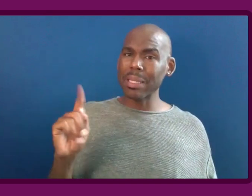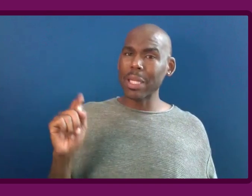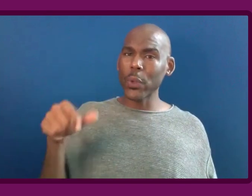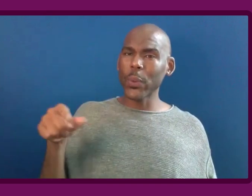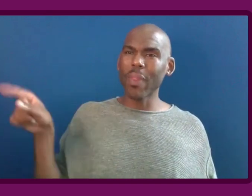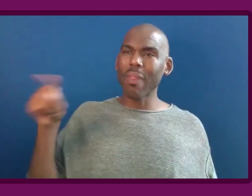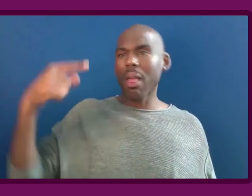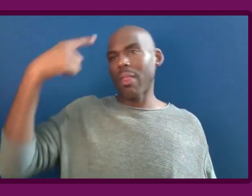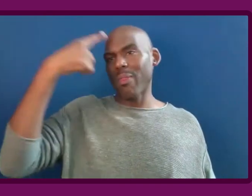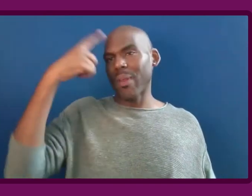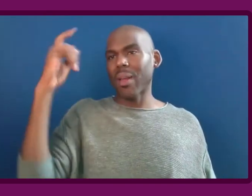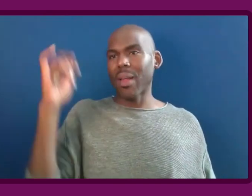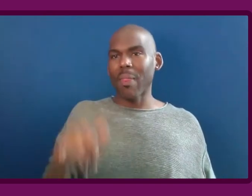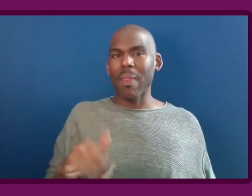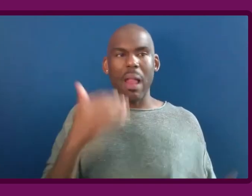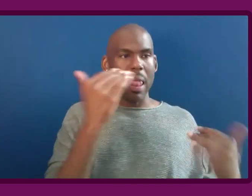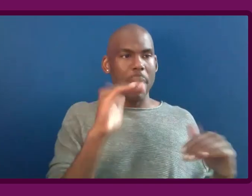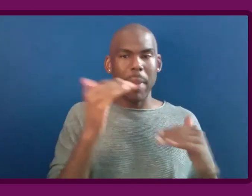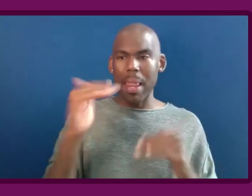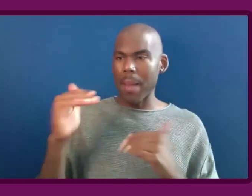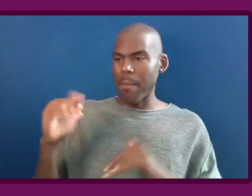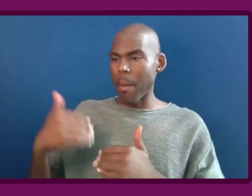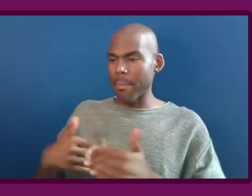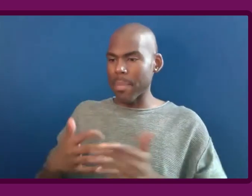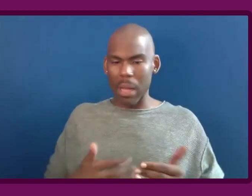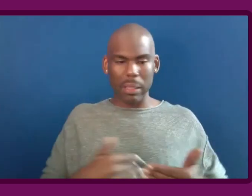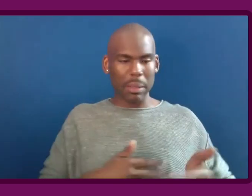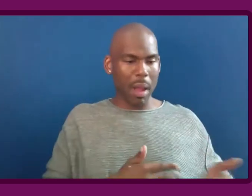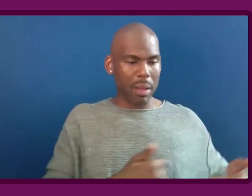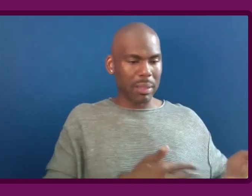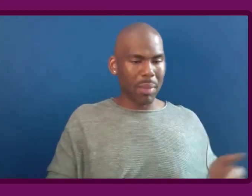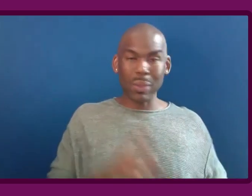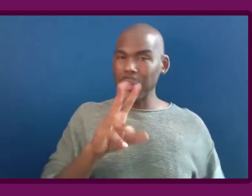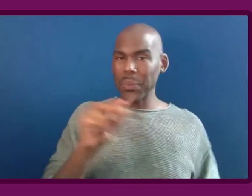right thing to do, but because it's a big business opportunity and because it is an